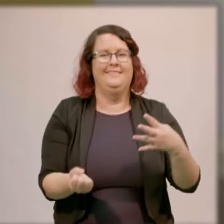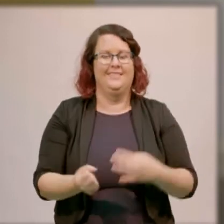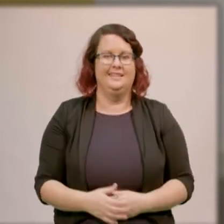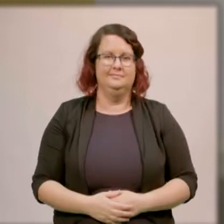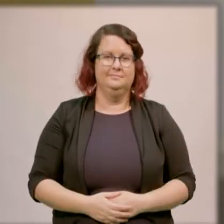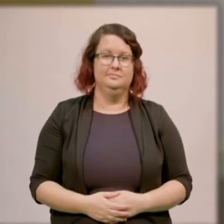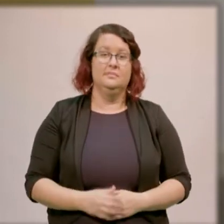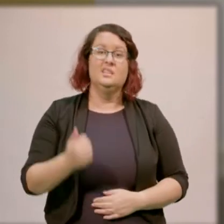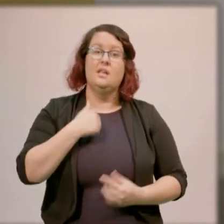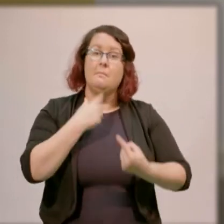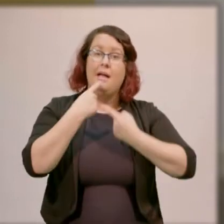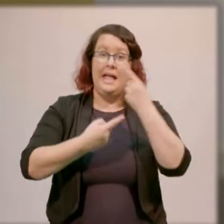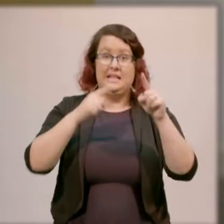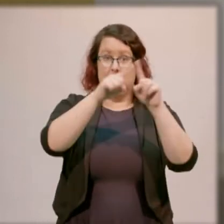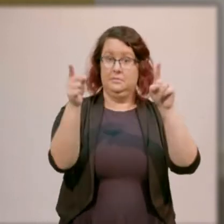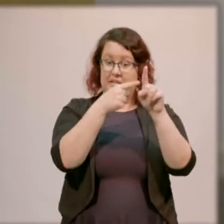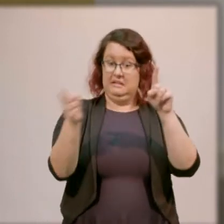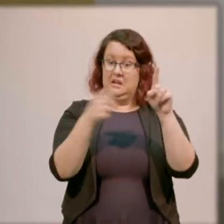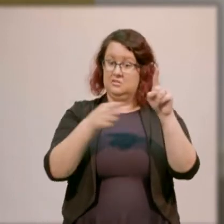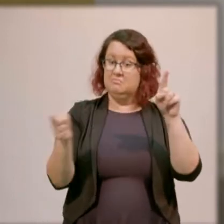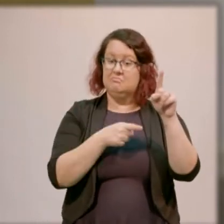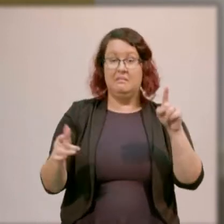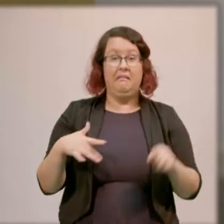So, this is a pretty good explanation.